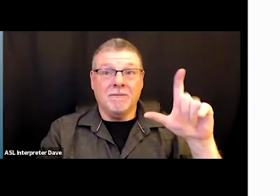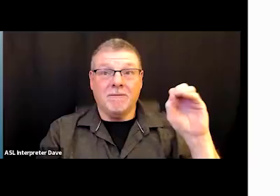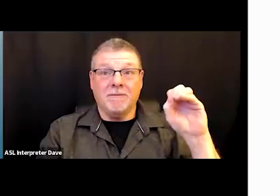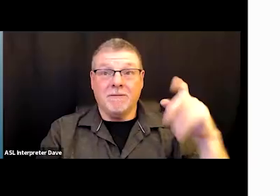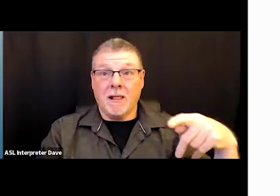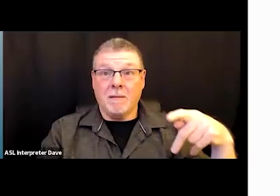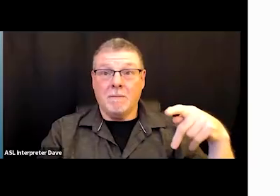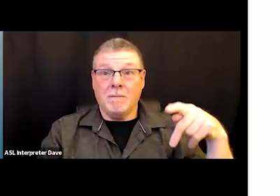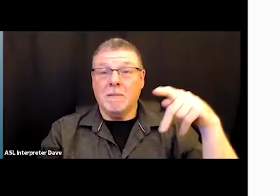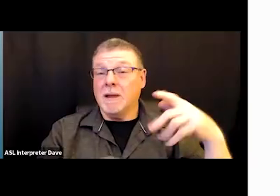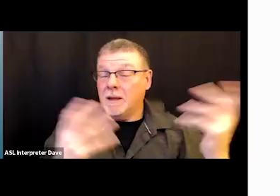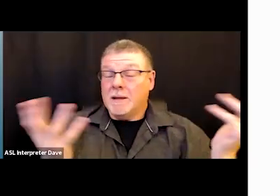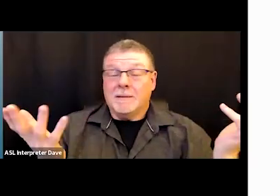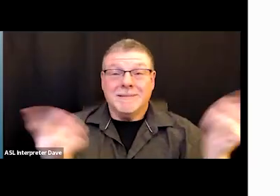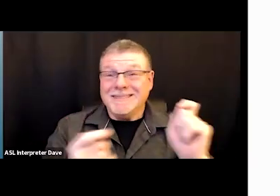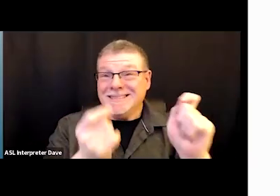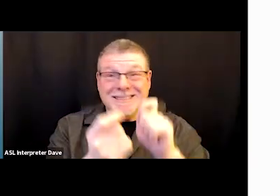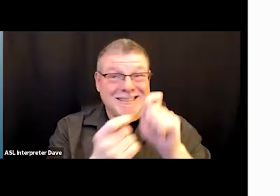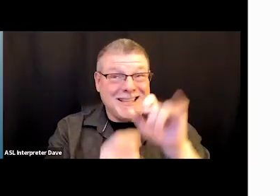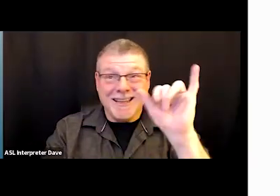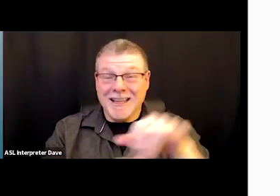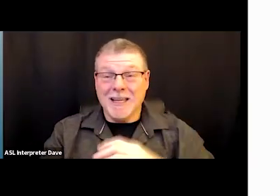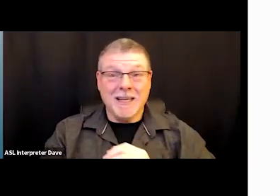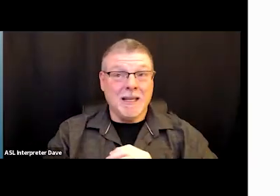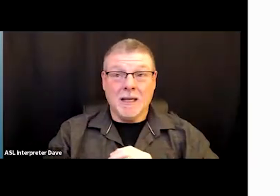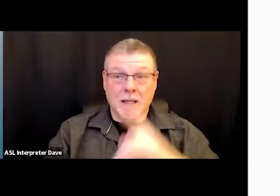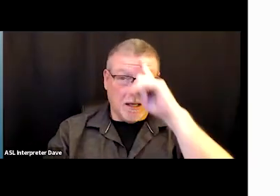It's a physical litmus fainting, near fainting,